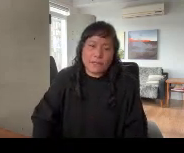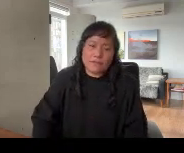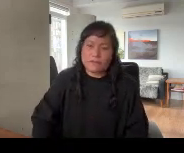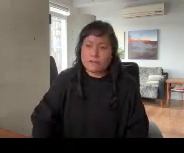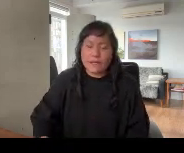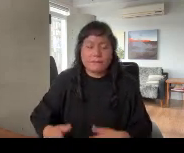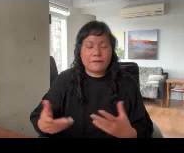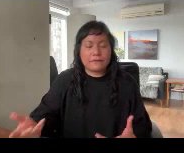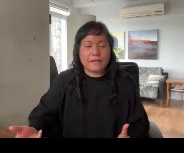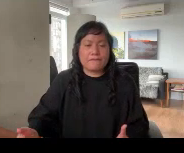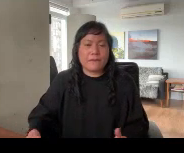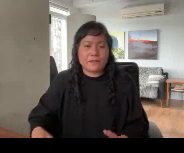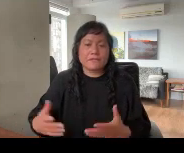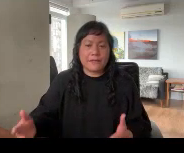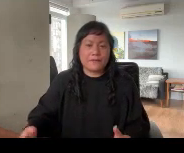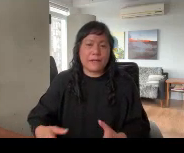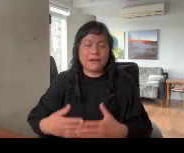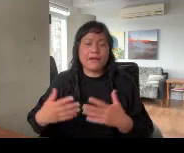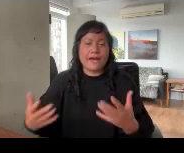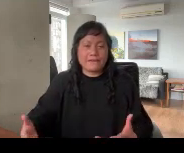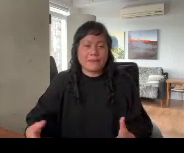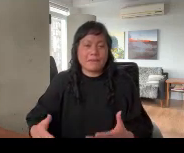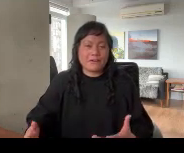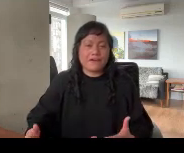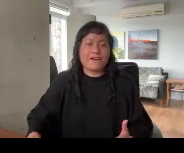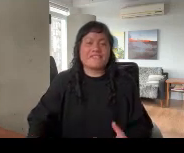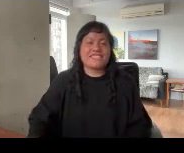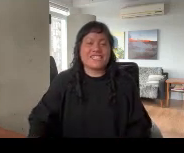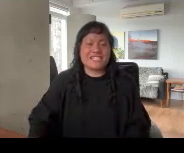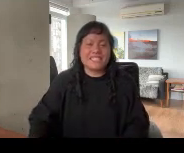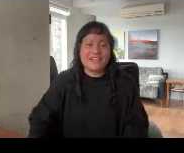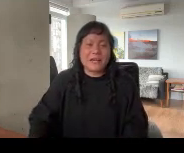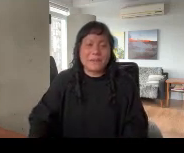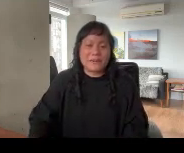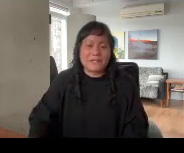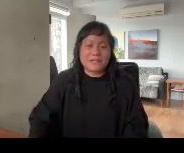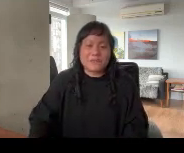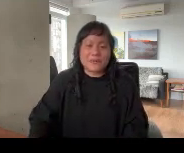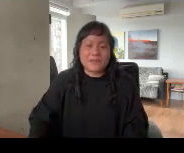that we can do and we're looking forward to by the way, having a broader conversation about this